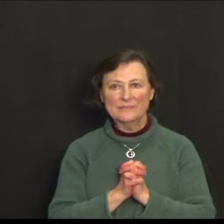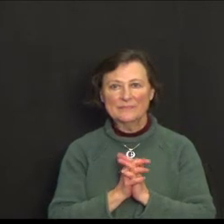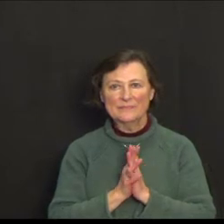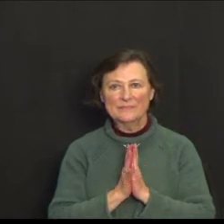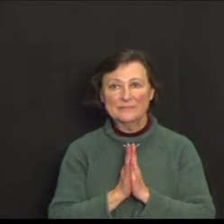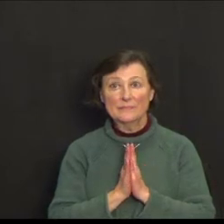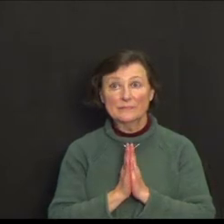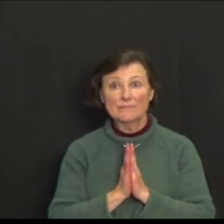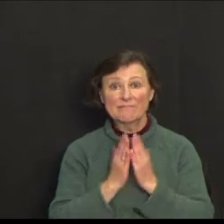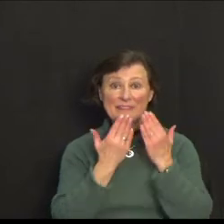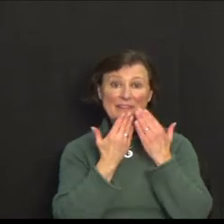Thank you Reverend Moro.